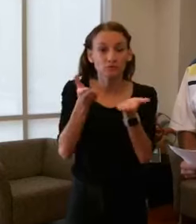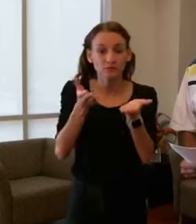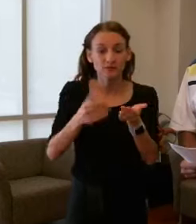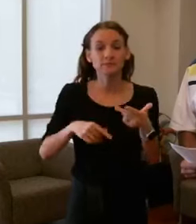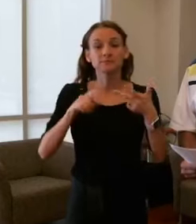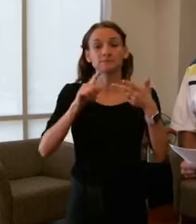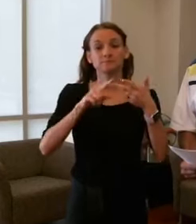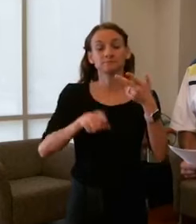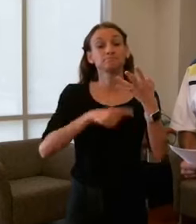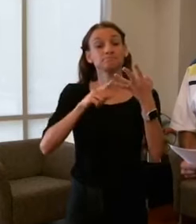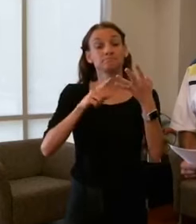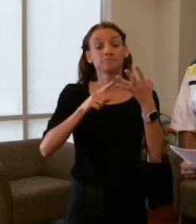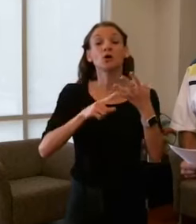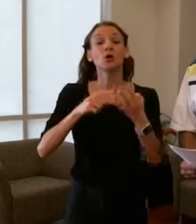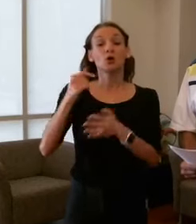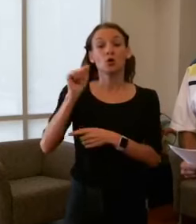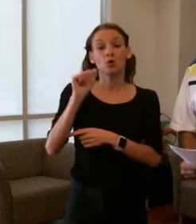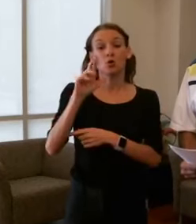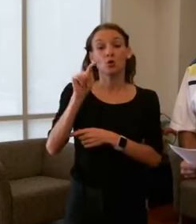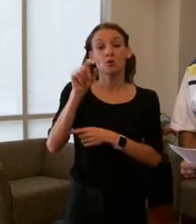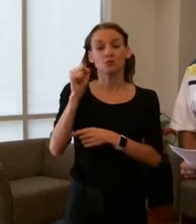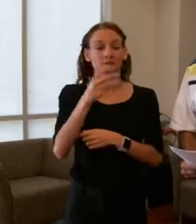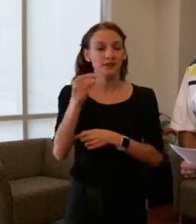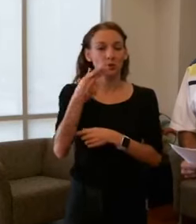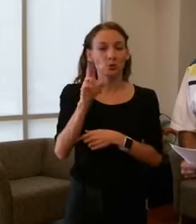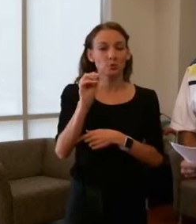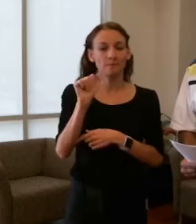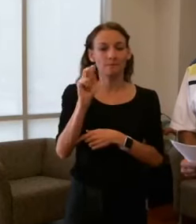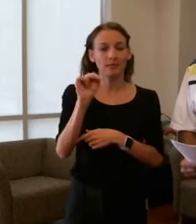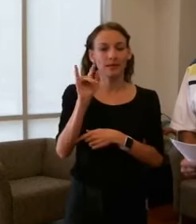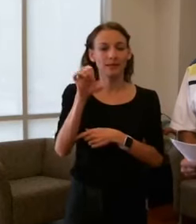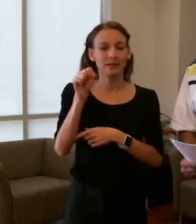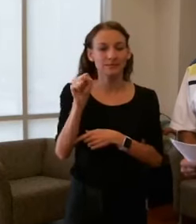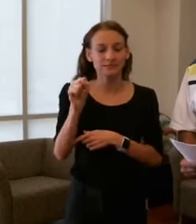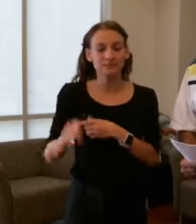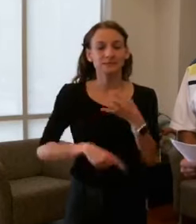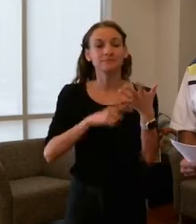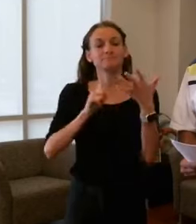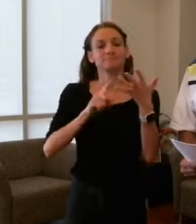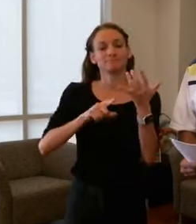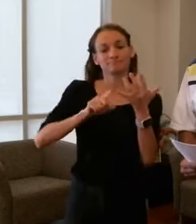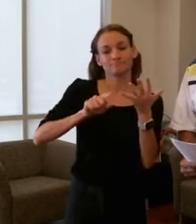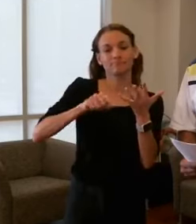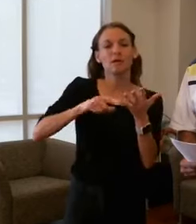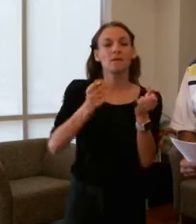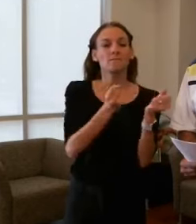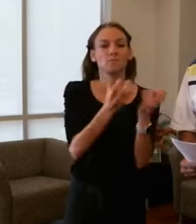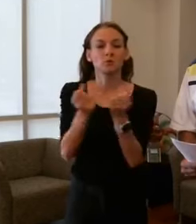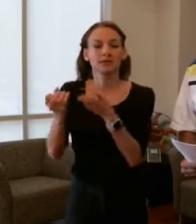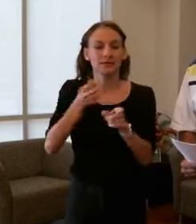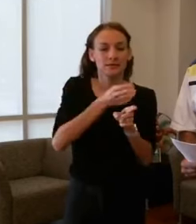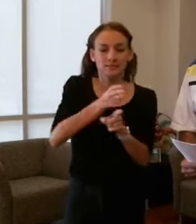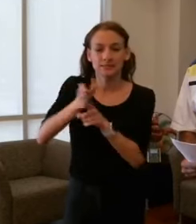the arts and humanities endorsement, and finally the multidisciplinary studies endorsement.